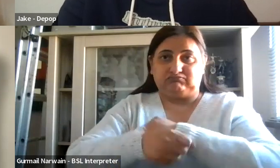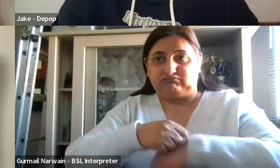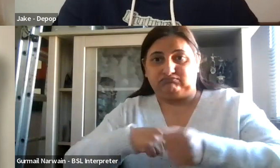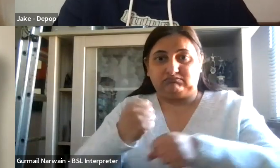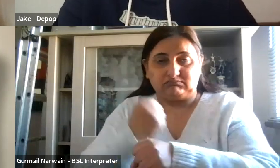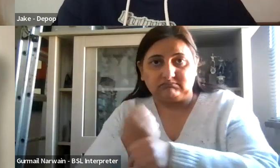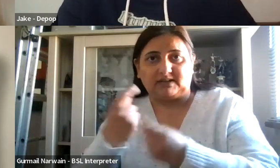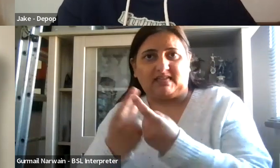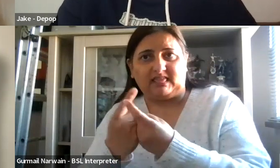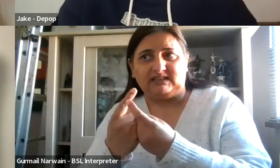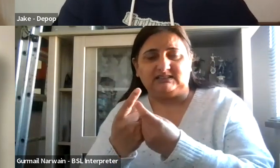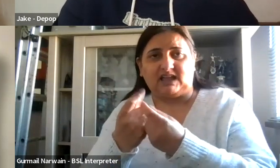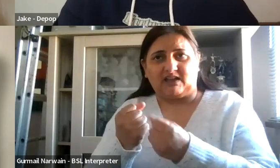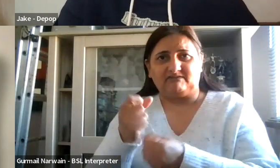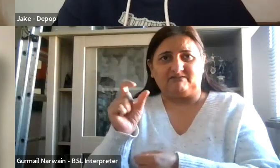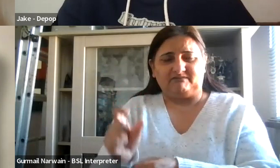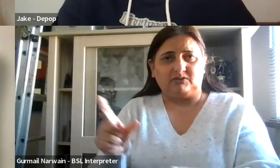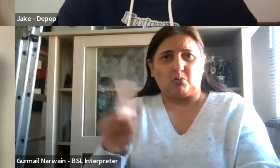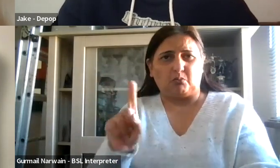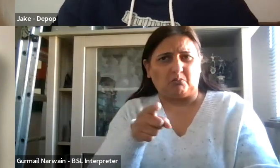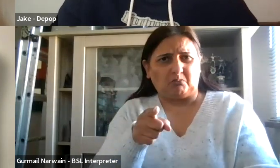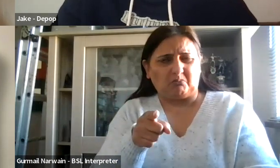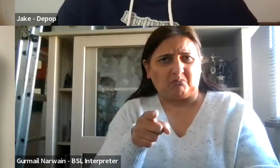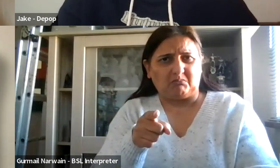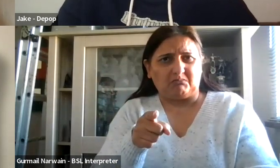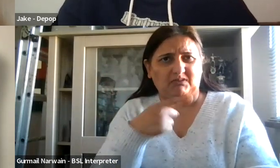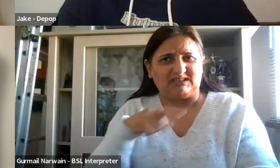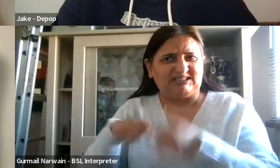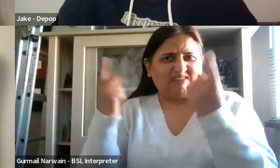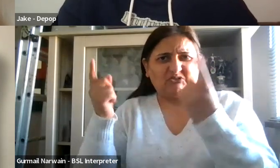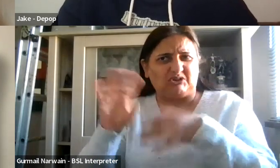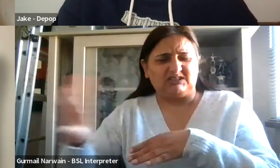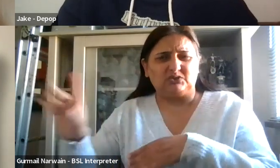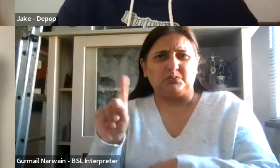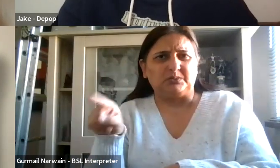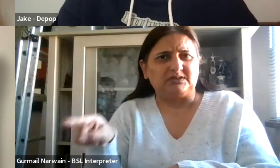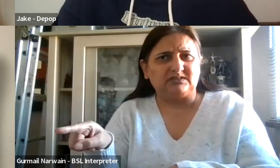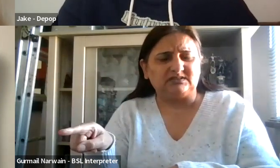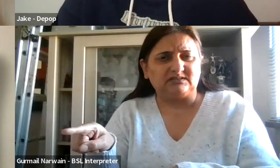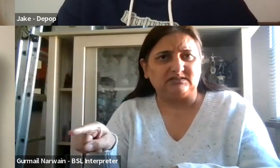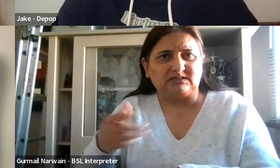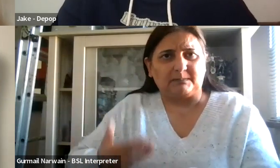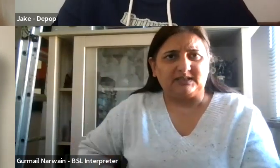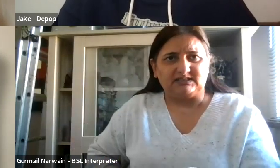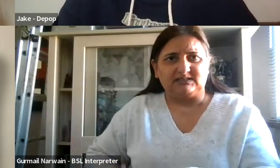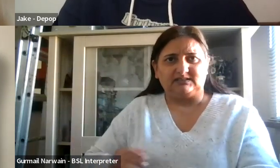Or is that? Is that something that's this is a different part of the business. It there space you are for the hands on creatives to get in and manufacture